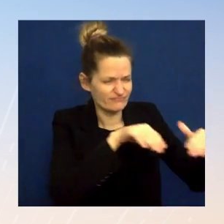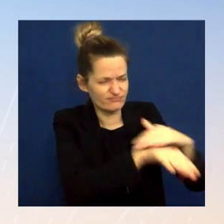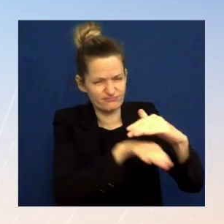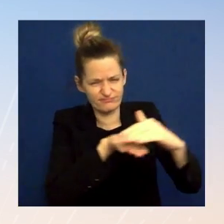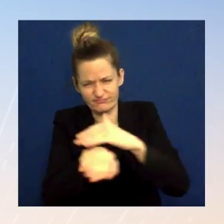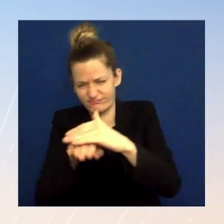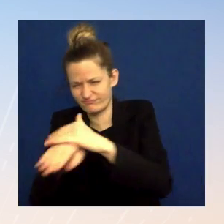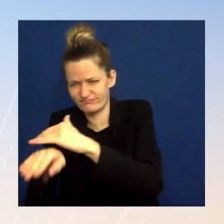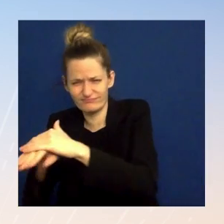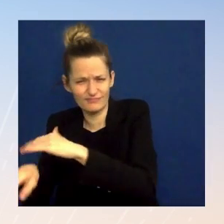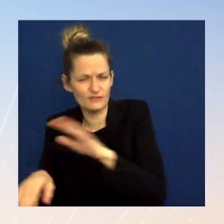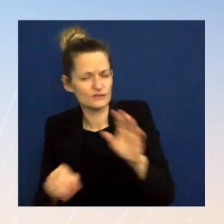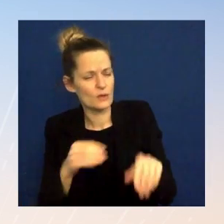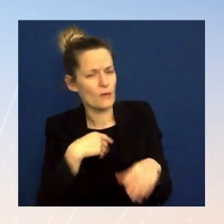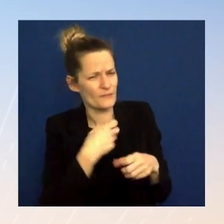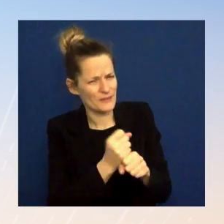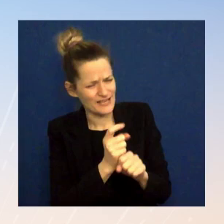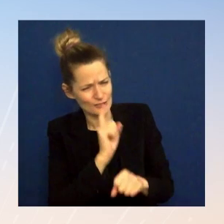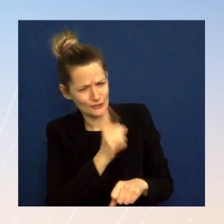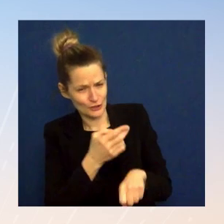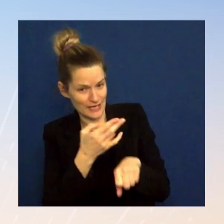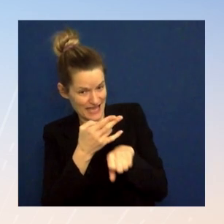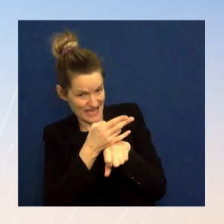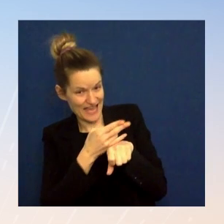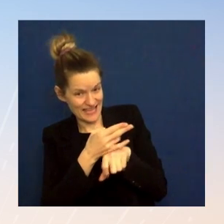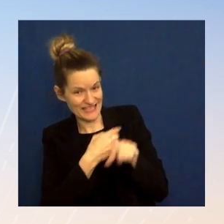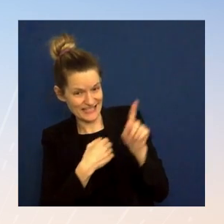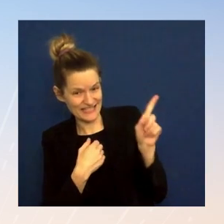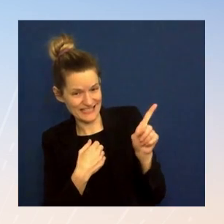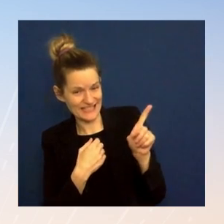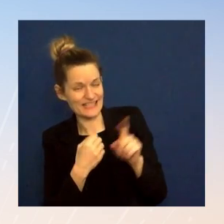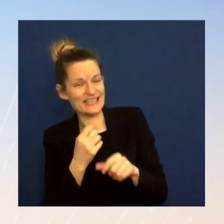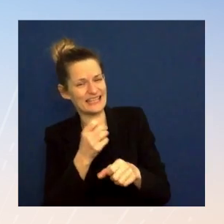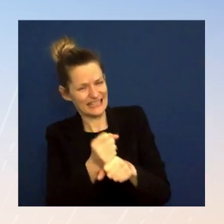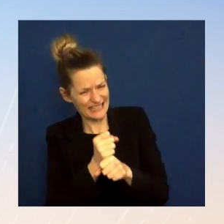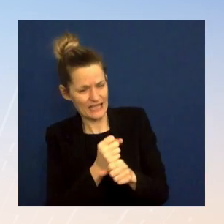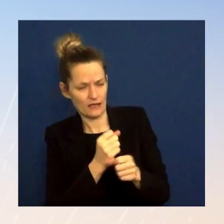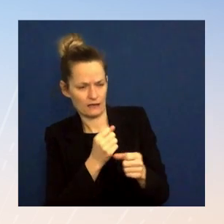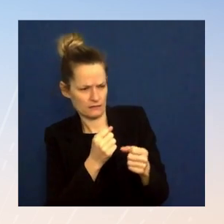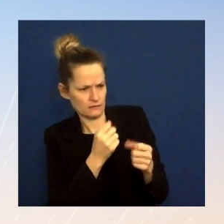of investment and international aid that it requires and -- the United States has to step up and do its part,